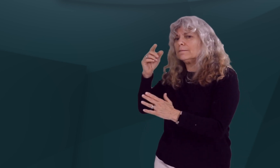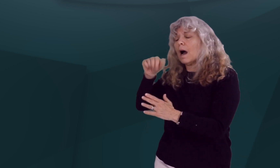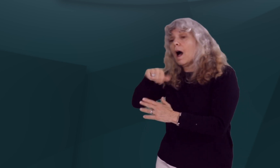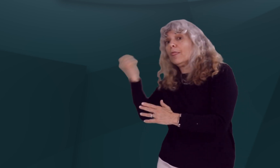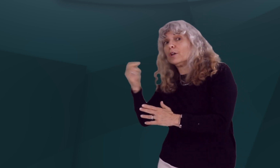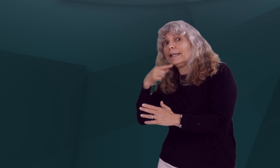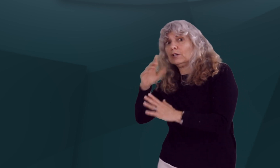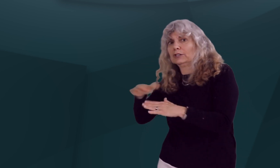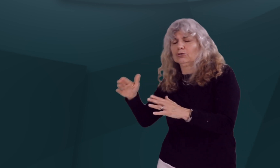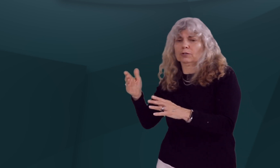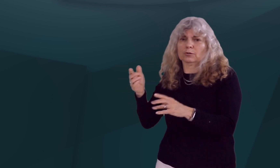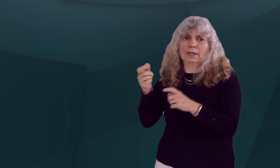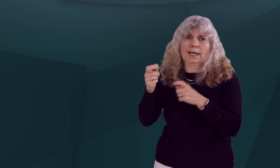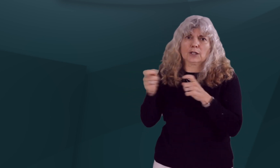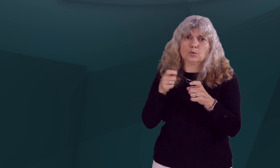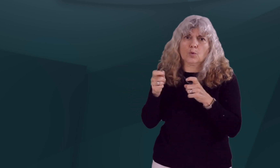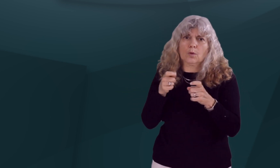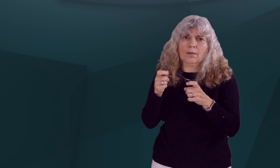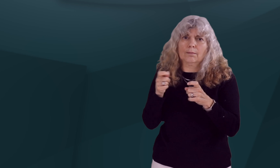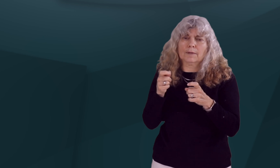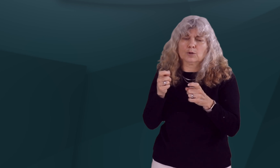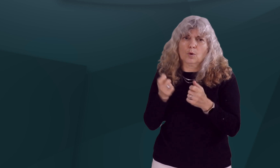and not let your other hearing children control everything.